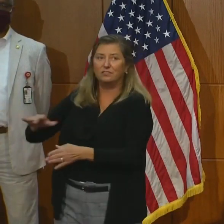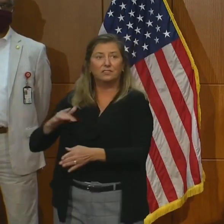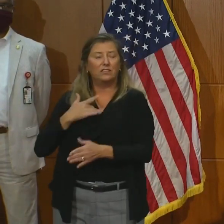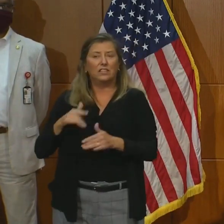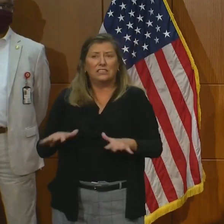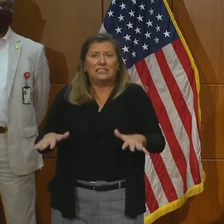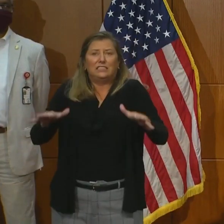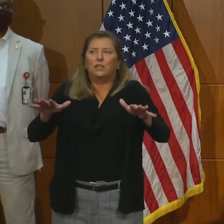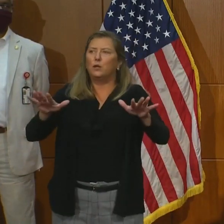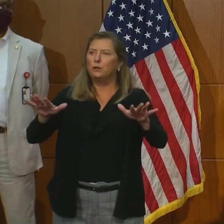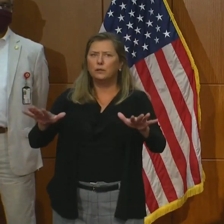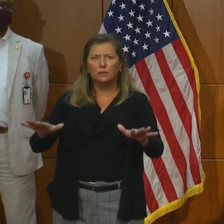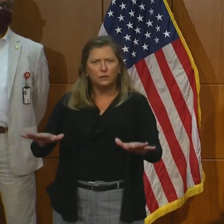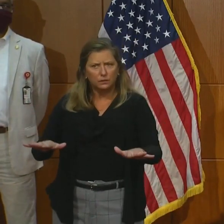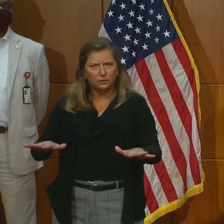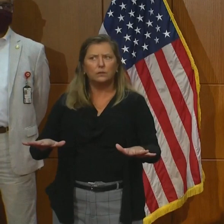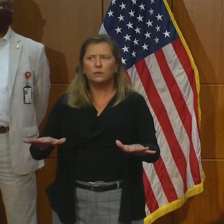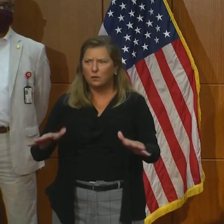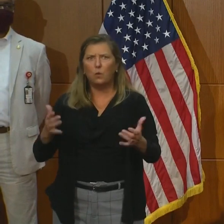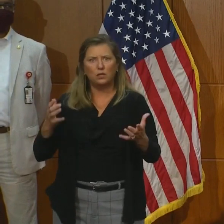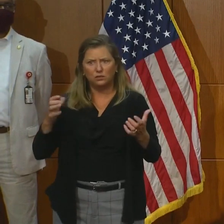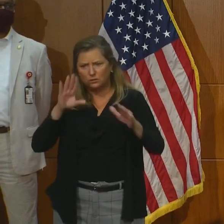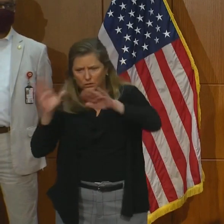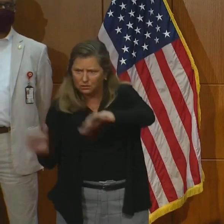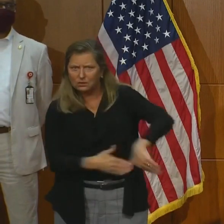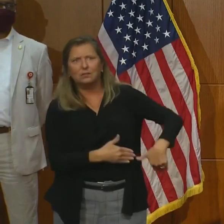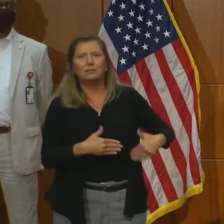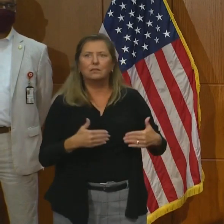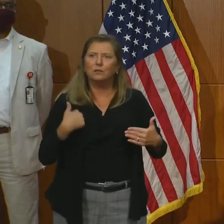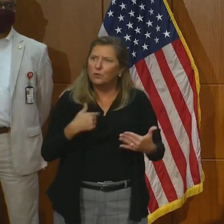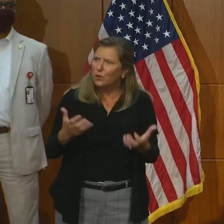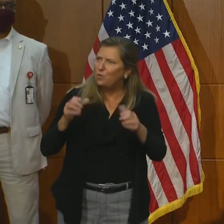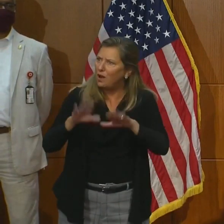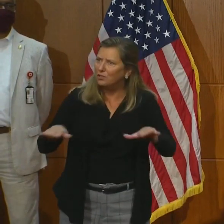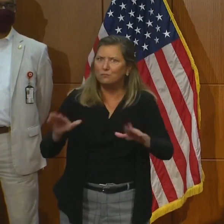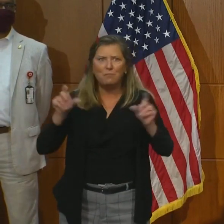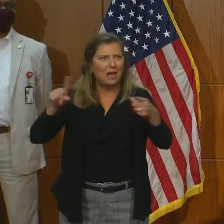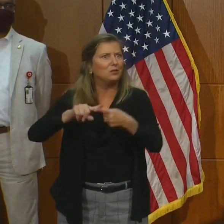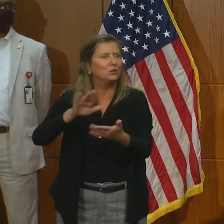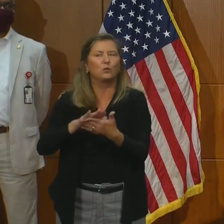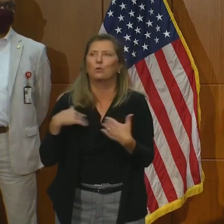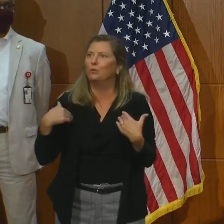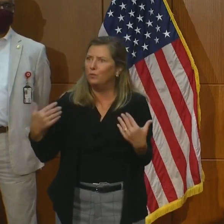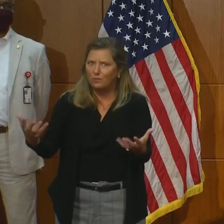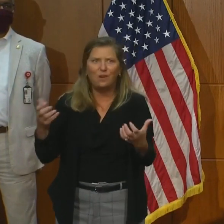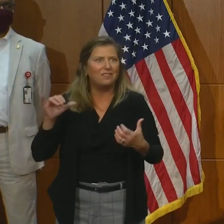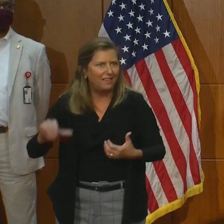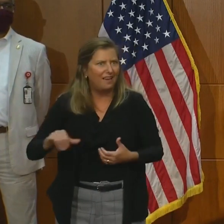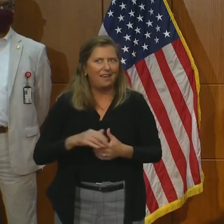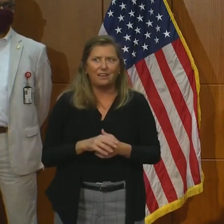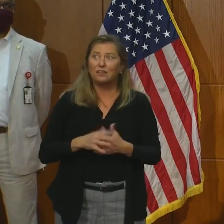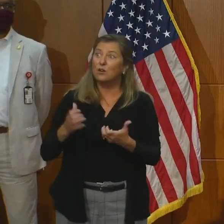TO TAKE THE POLITICS OUT OF IT STOP THE JABBING AS I SAID EARLIER. TAKE SOME OF THE AIR OUT OF A VERY TANGIBLE. AND